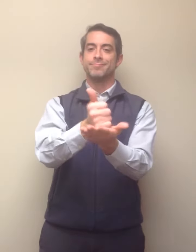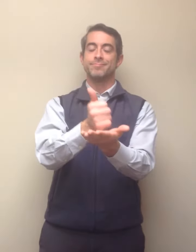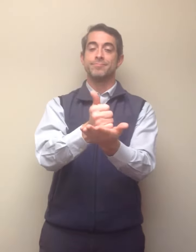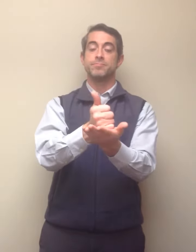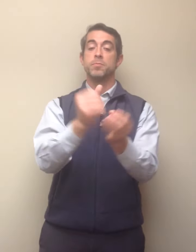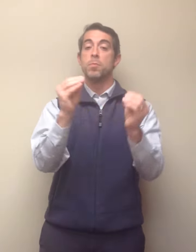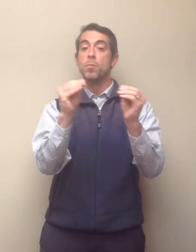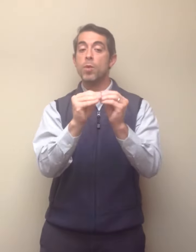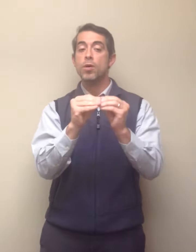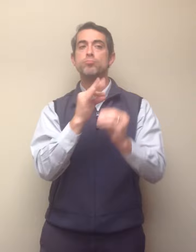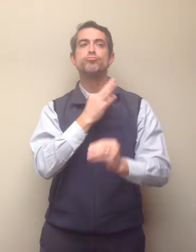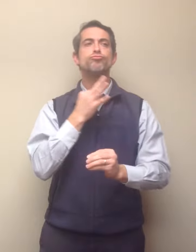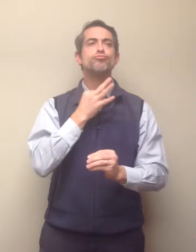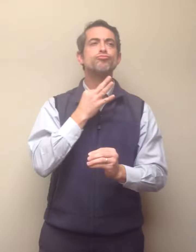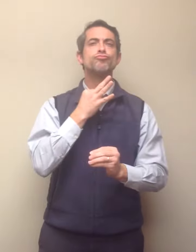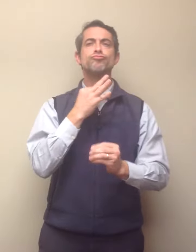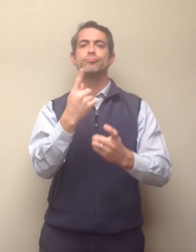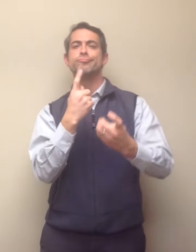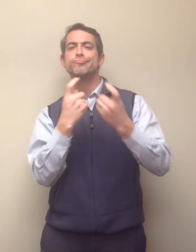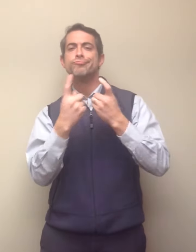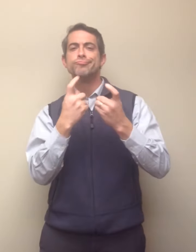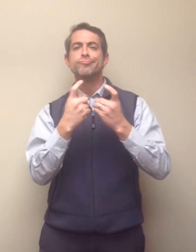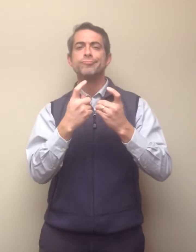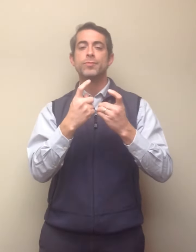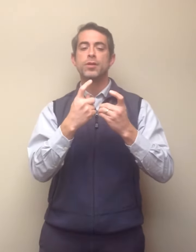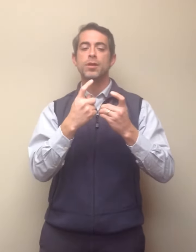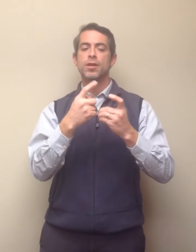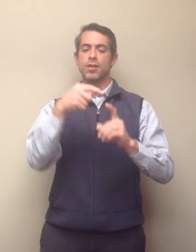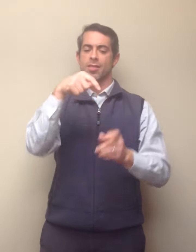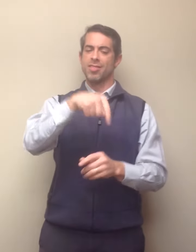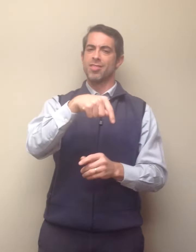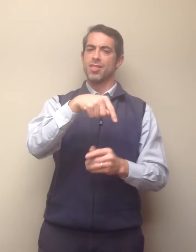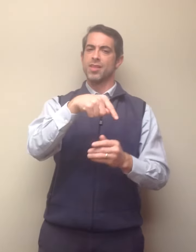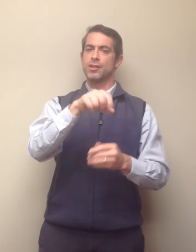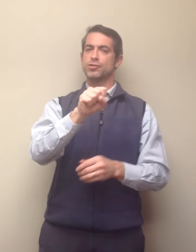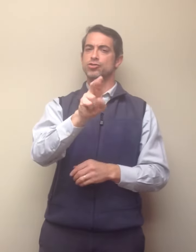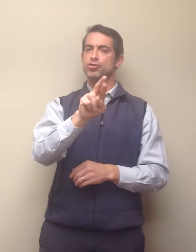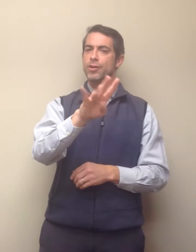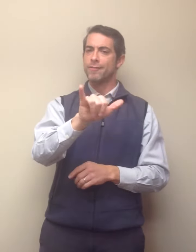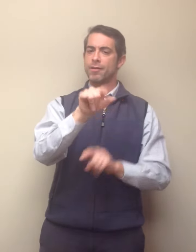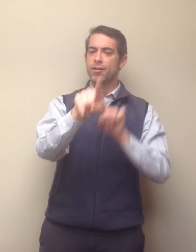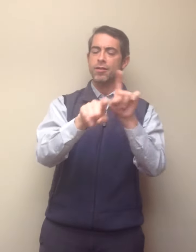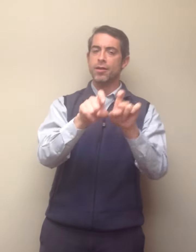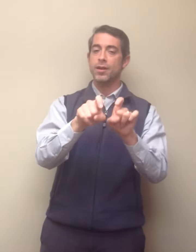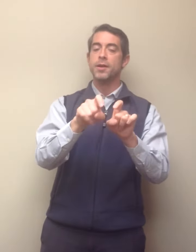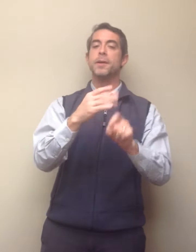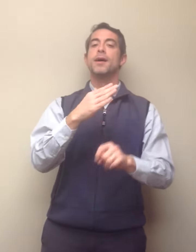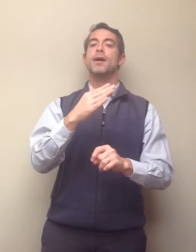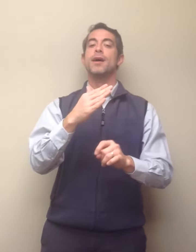For questions or more information about this survey email Fifth Freedom.